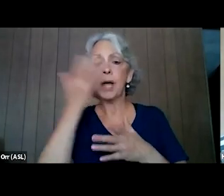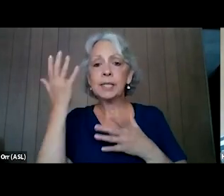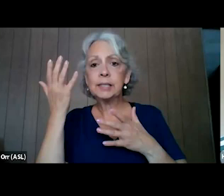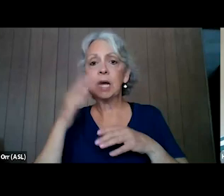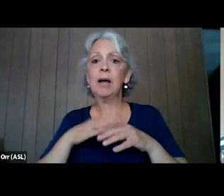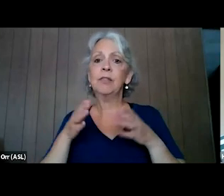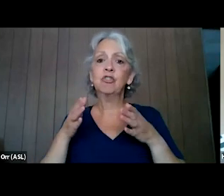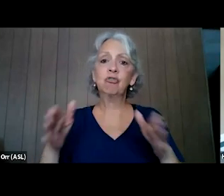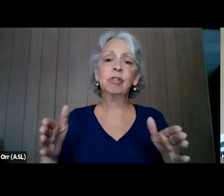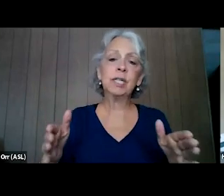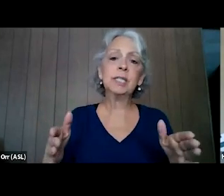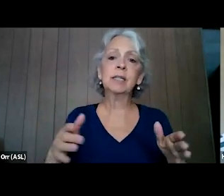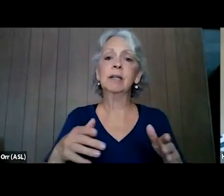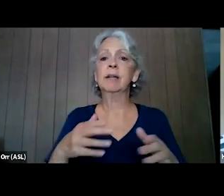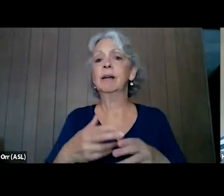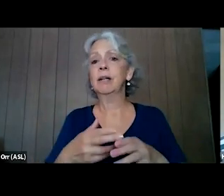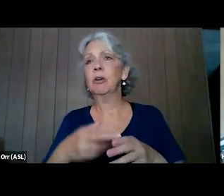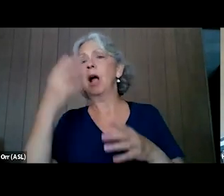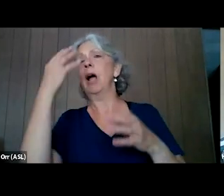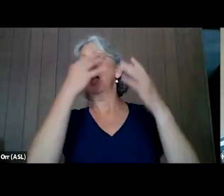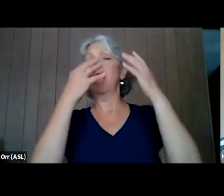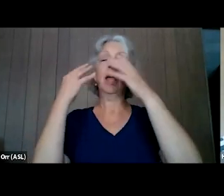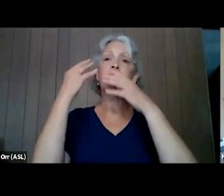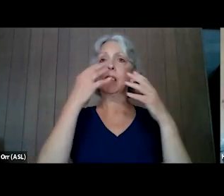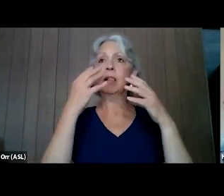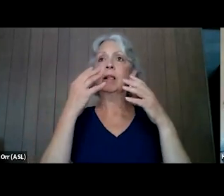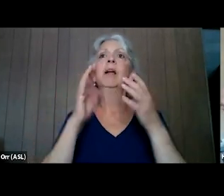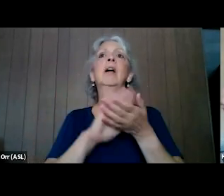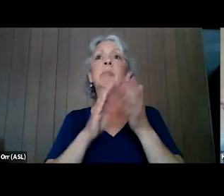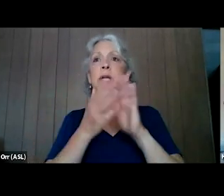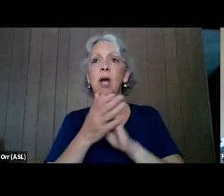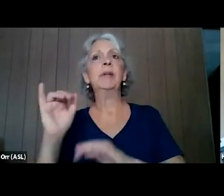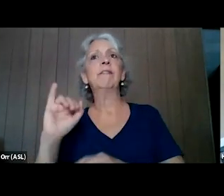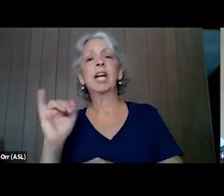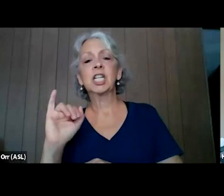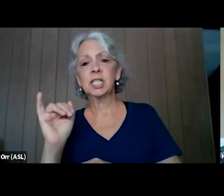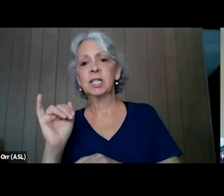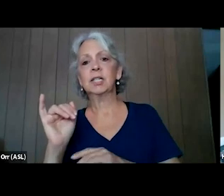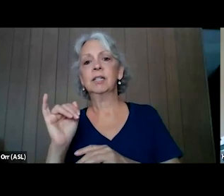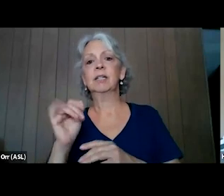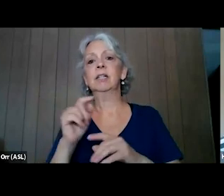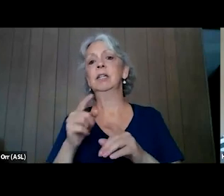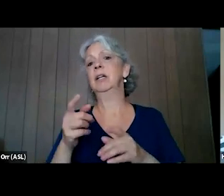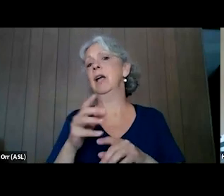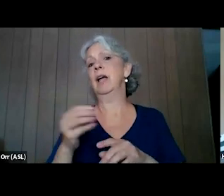now you are probably gonna get an infection most likely. If you like to sleep, you're gonna get flies.